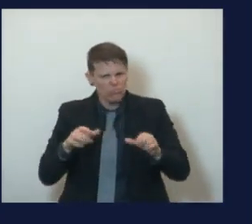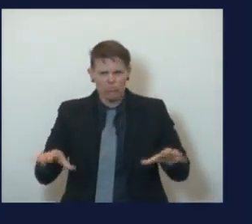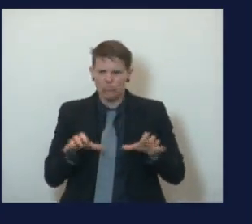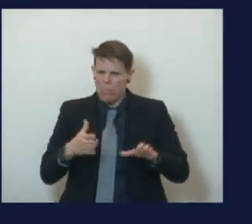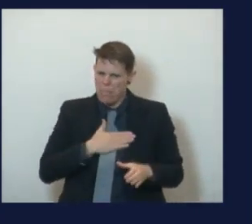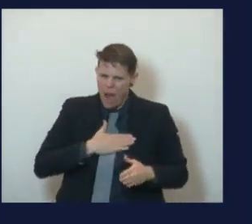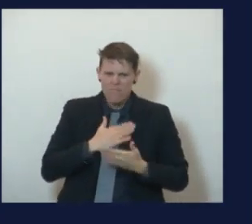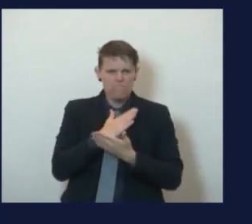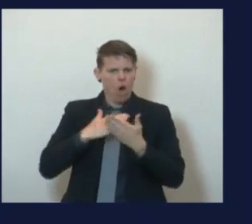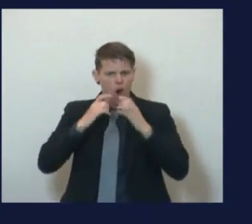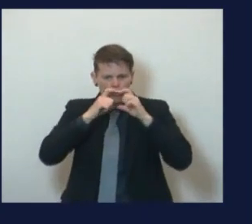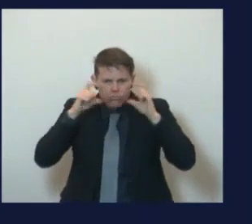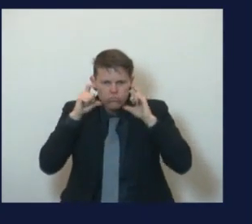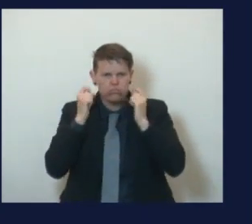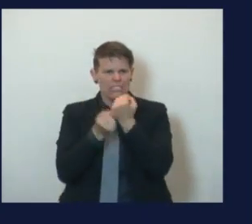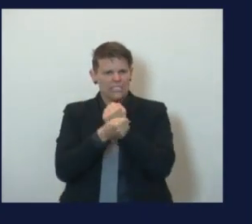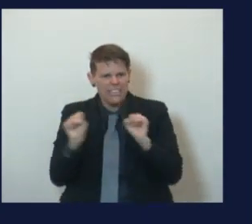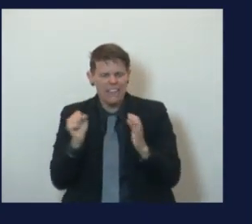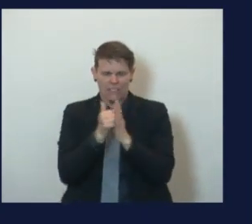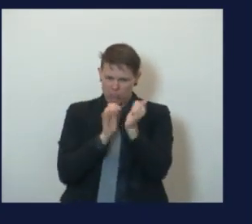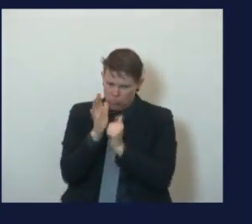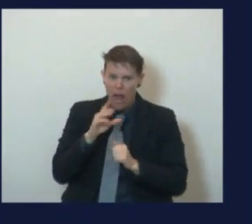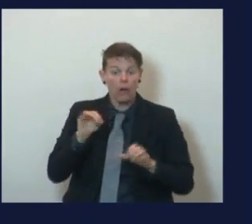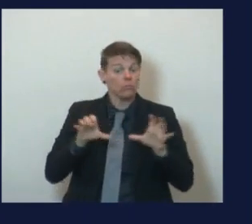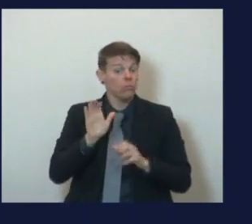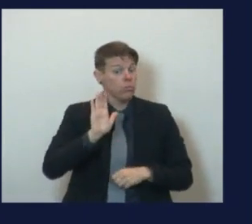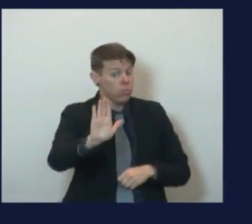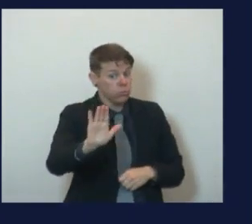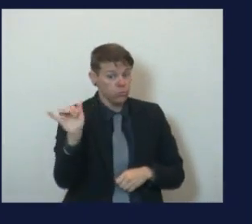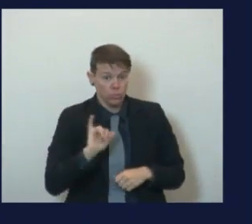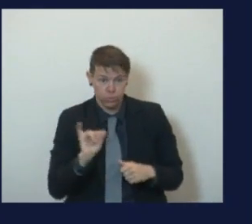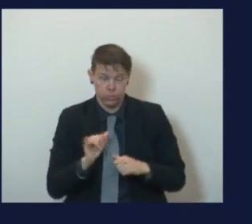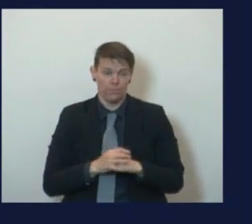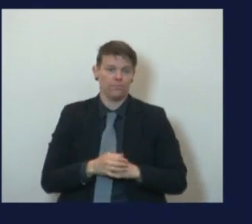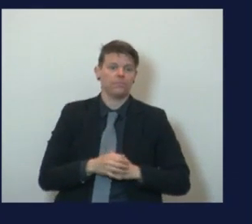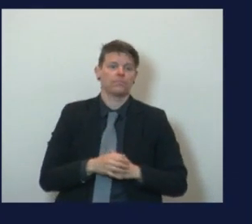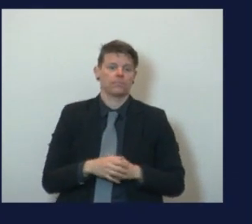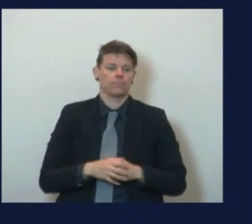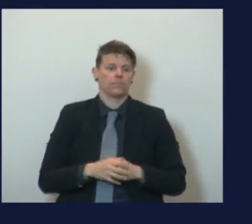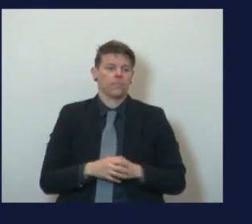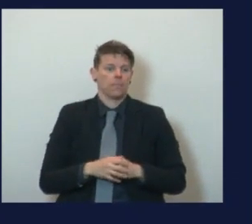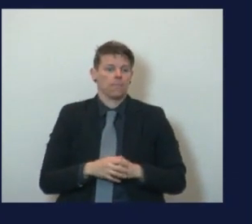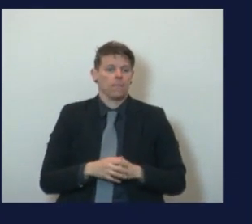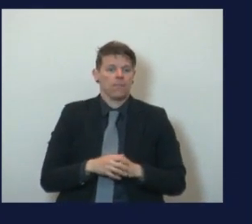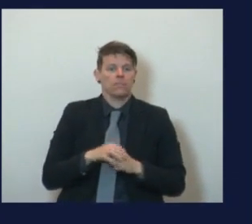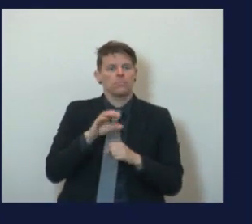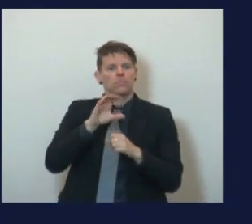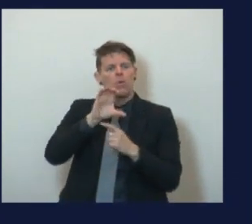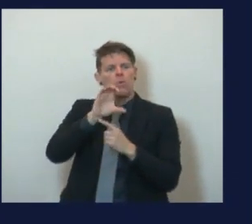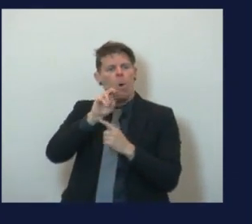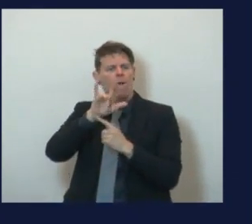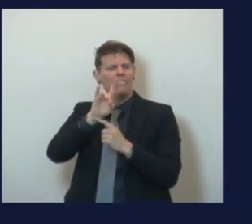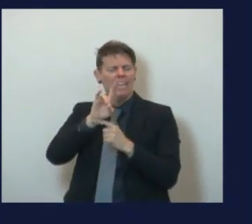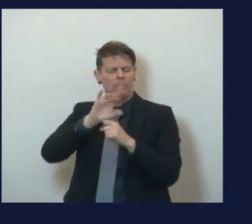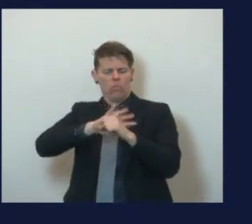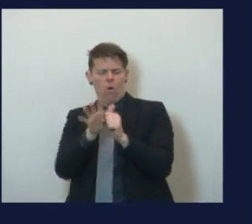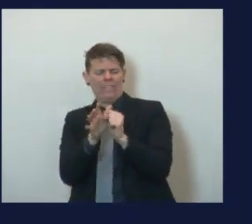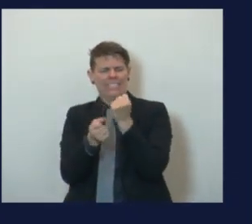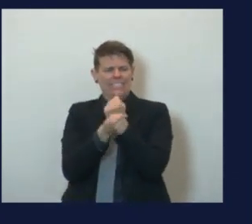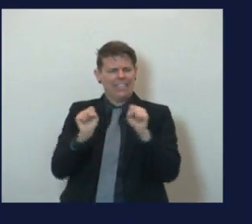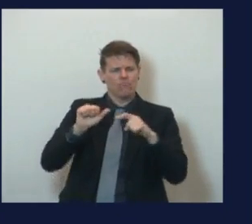I KNOW THAT I’M GOING TO DO MY PART AND ABSOLUTELY ALL OF US ARE EXPECTING YOU TO DO YOURS NEXT SLIDE.